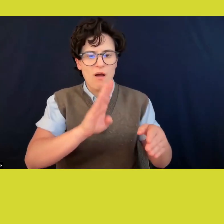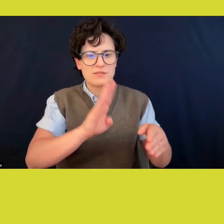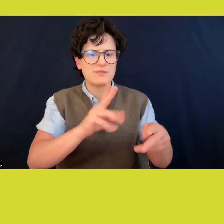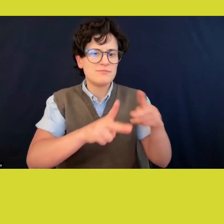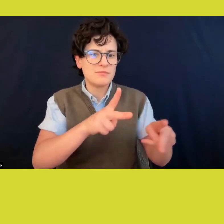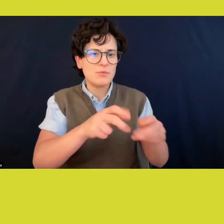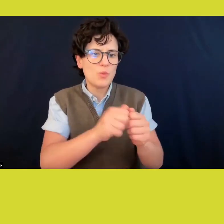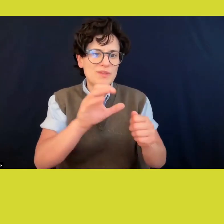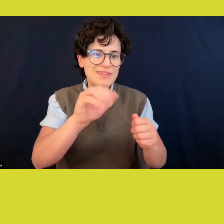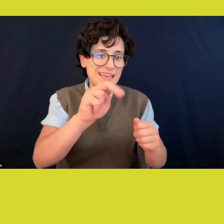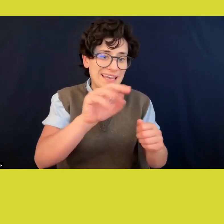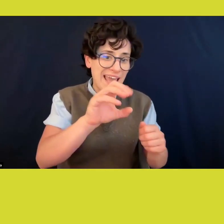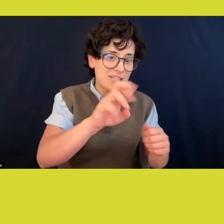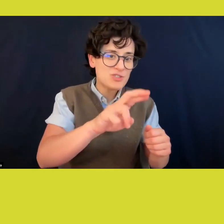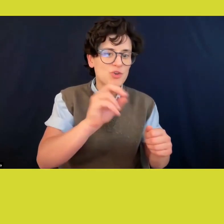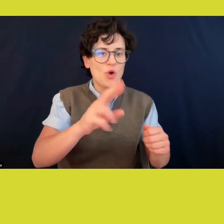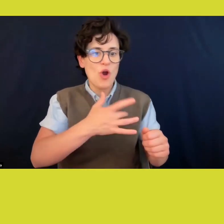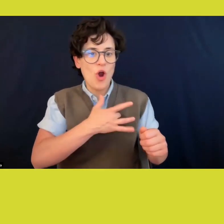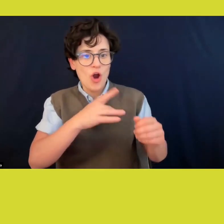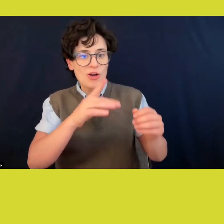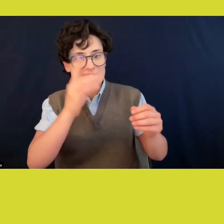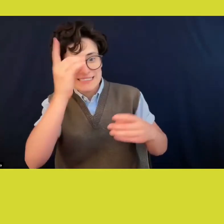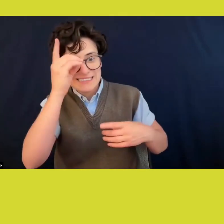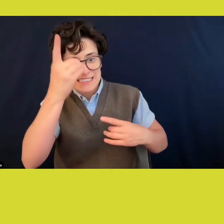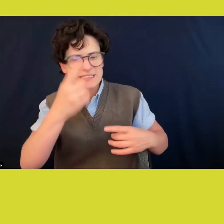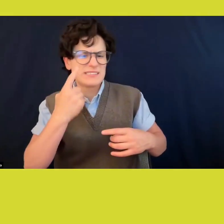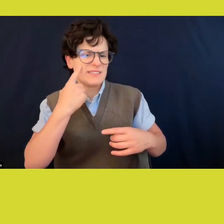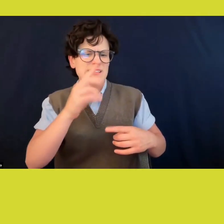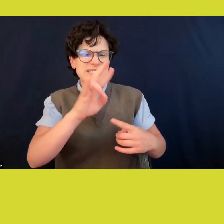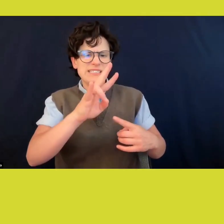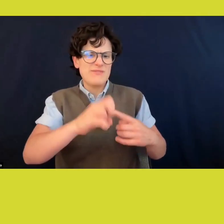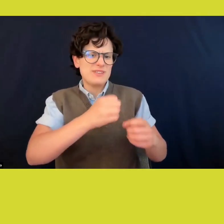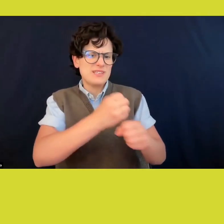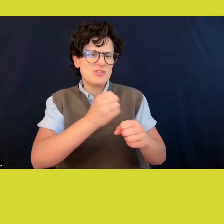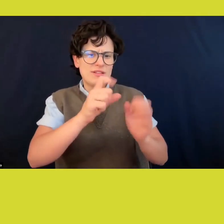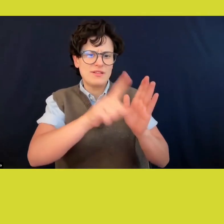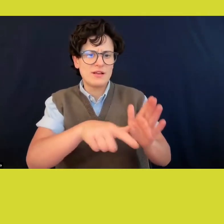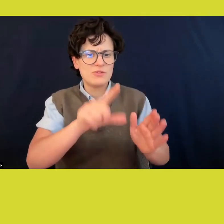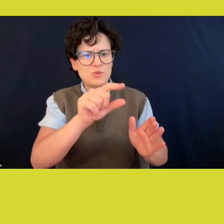percent of the people who had been housed died. I don't know what level of support they had.